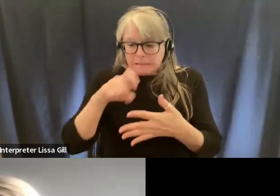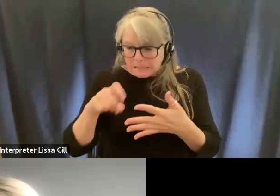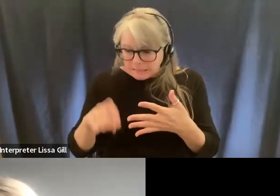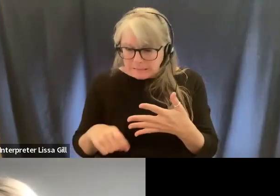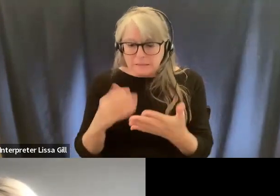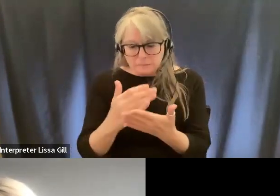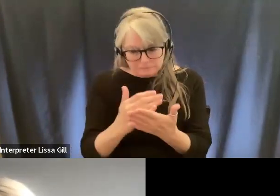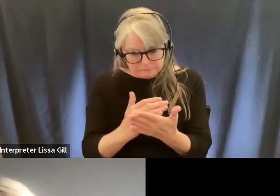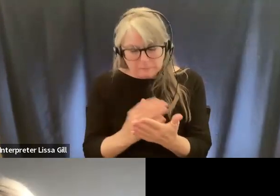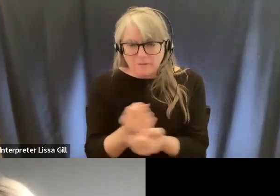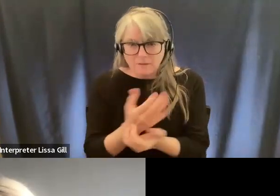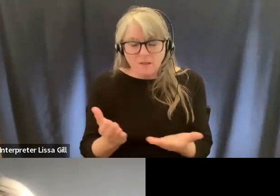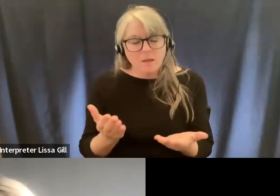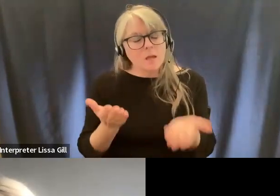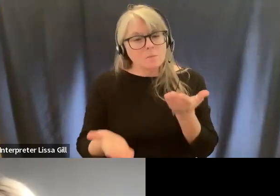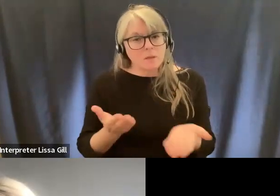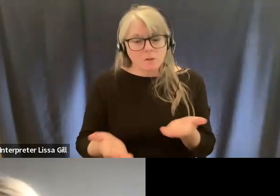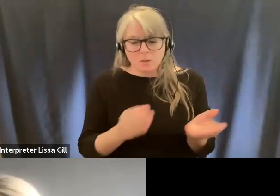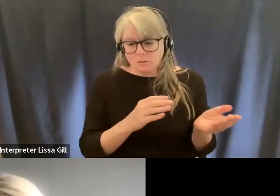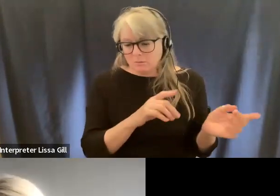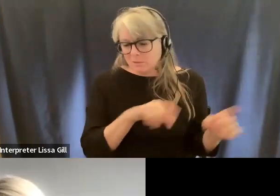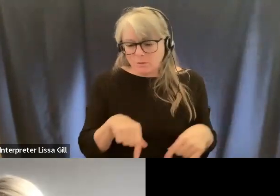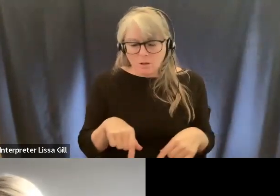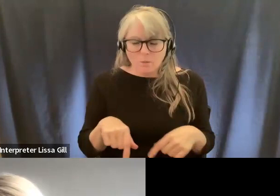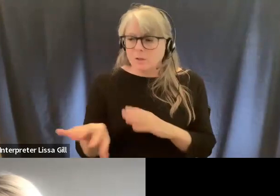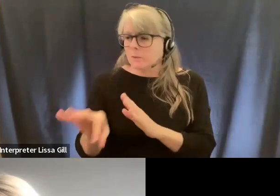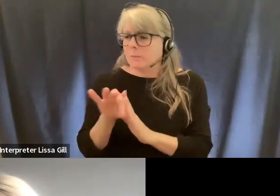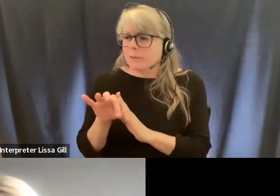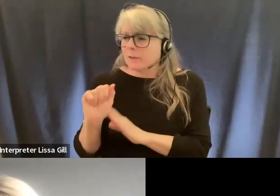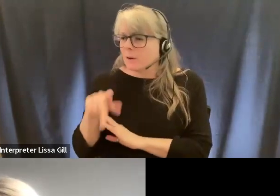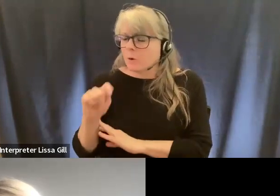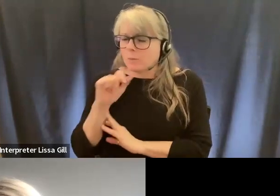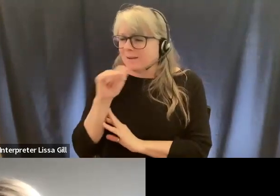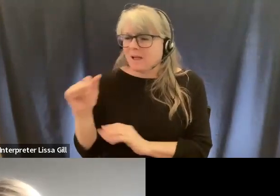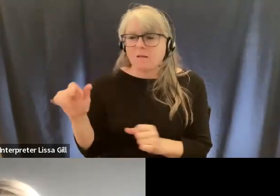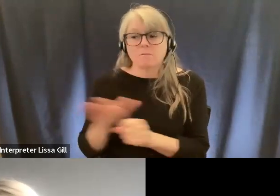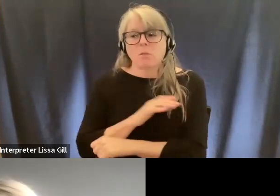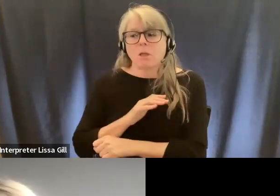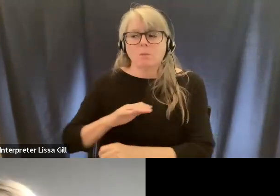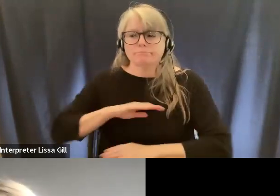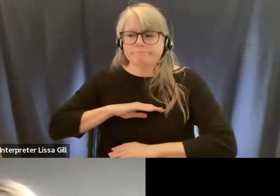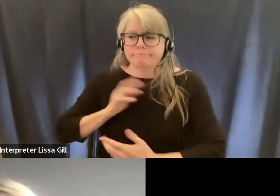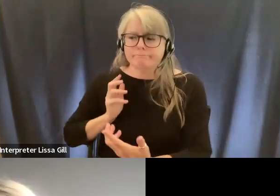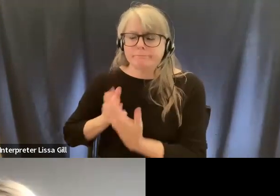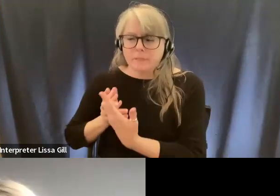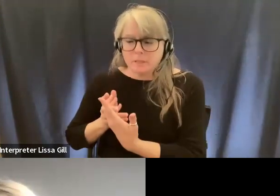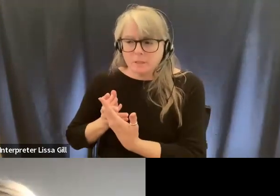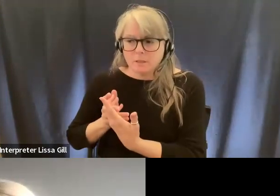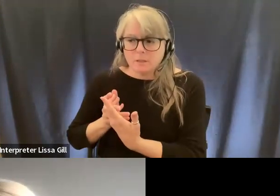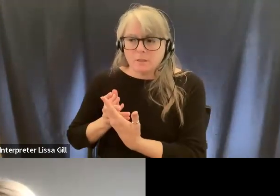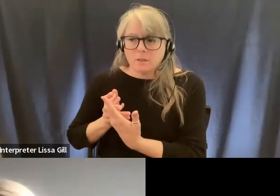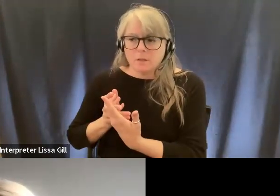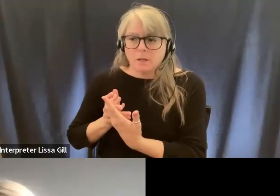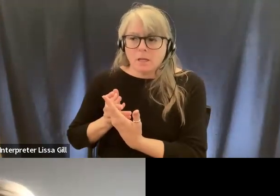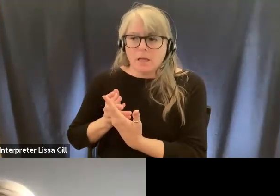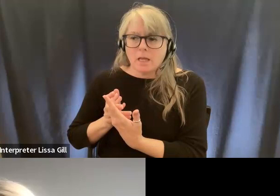You know, maybe you come here and you pick a unit that doesn't completely meet all of your needs while you continue to hunt for something that does.